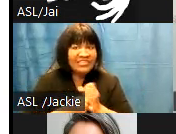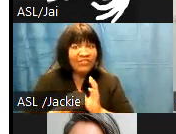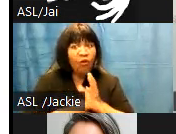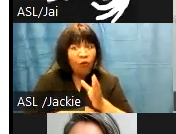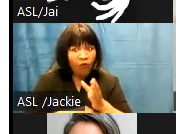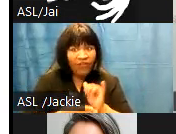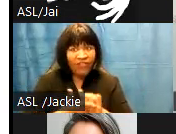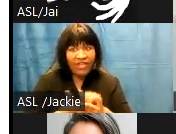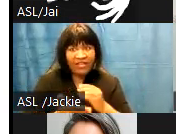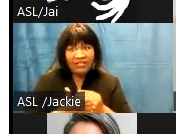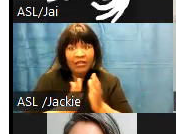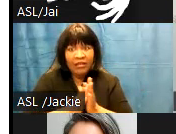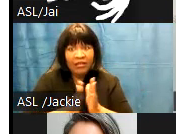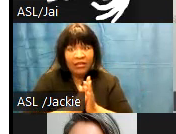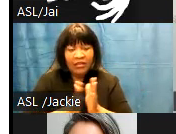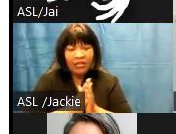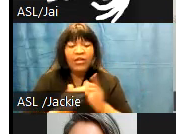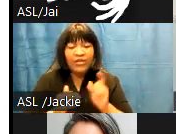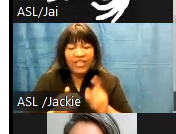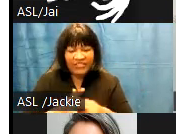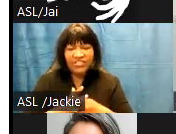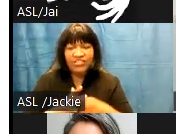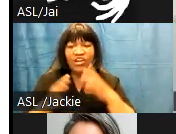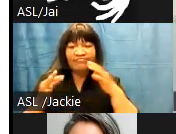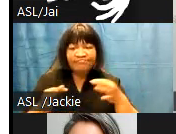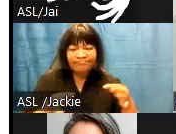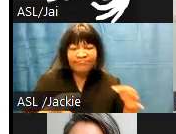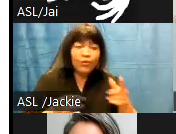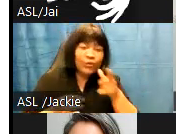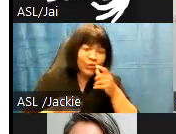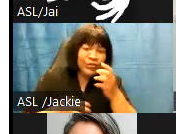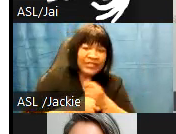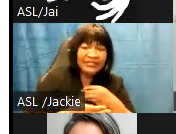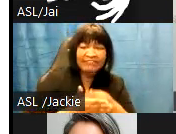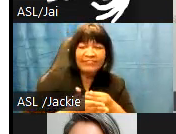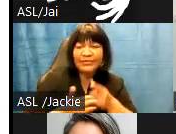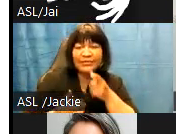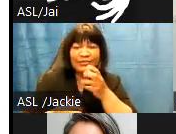in requests, we will have to start making some decisions about who does -- who is made whole